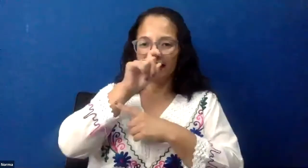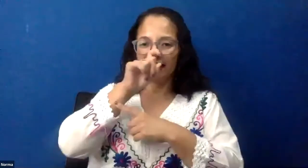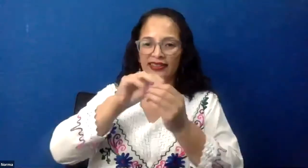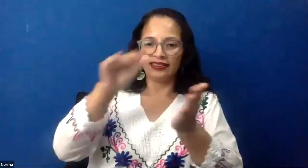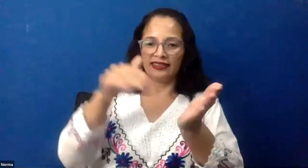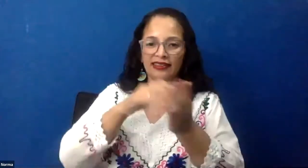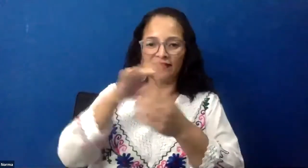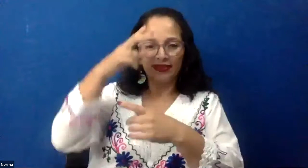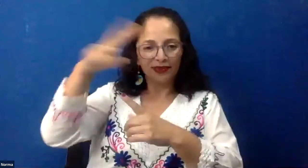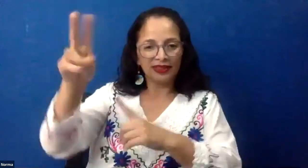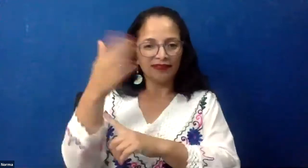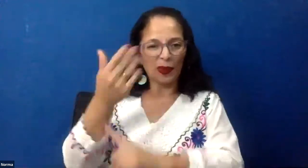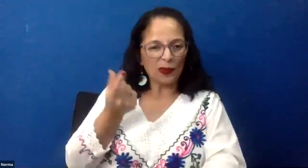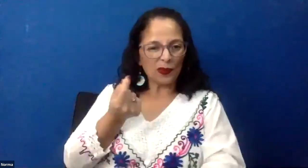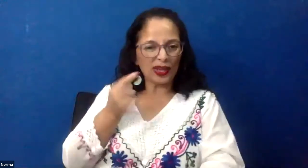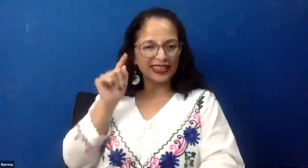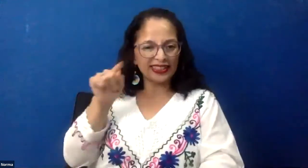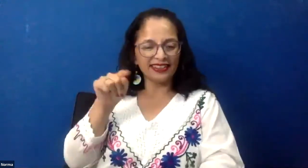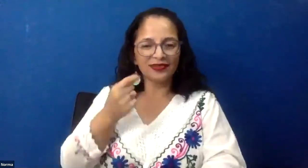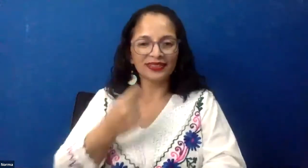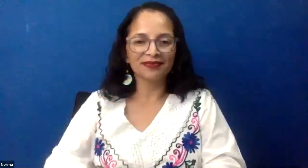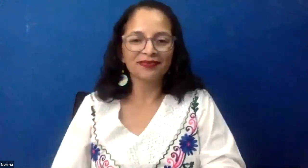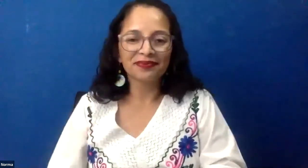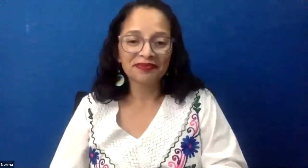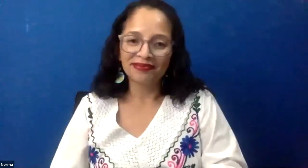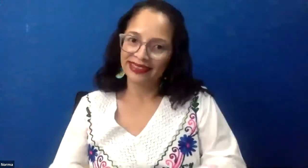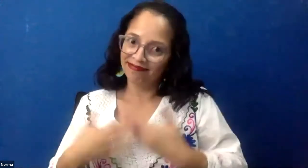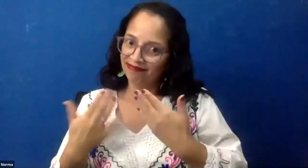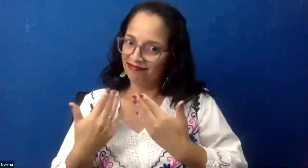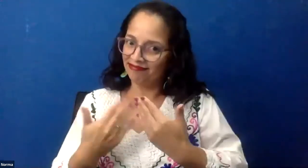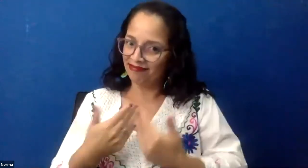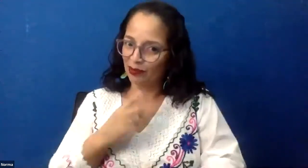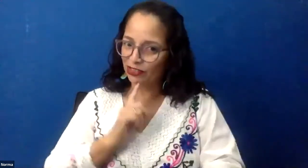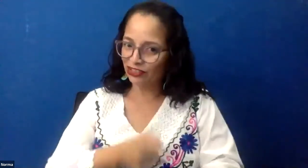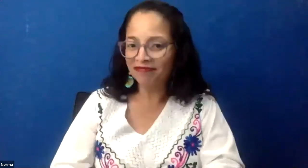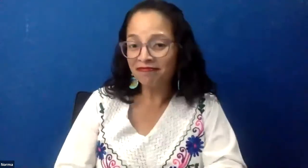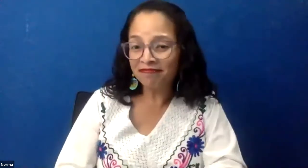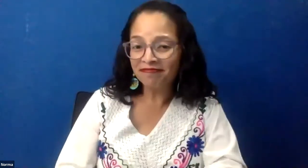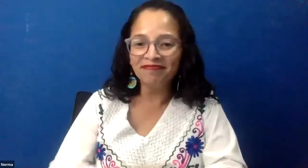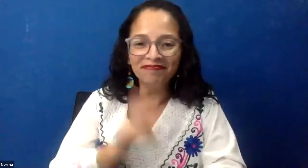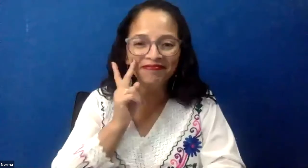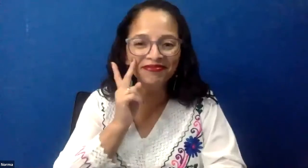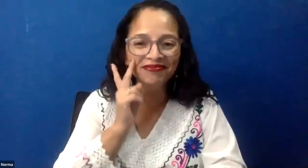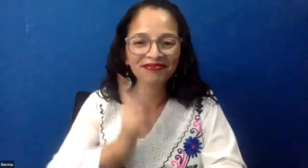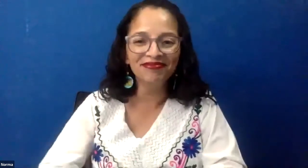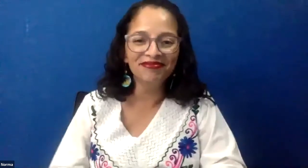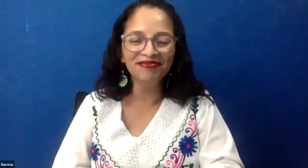What is the break of the eagle in the center of-- What is in the beak of the eagle in the center of the Mexican flag?